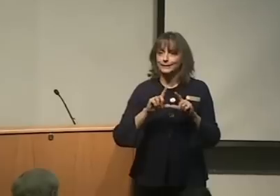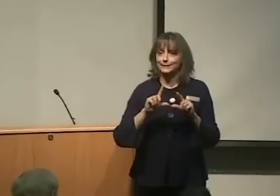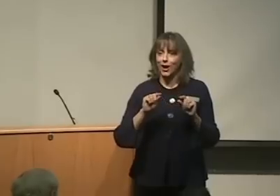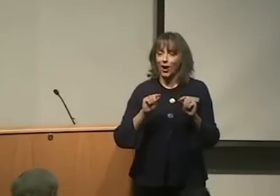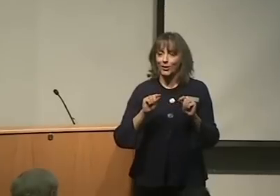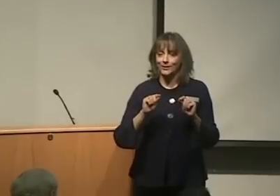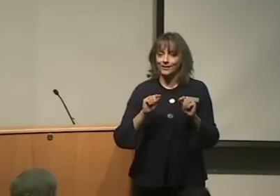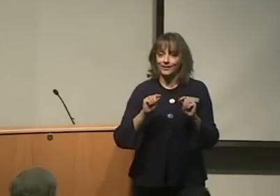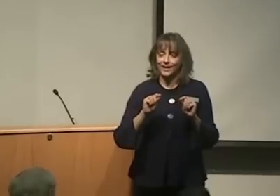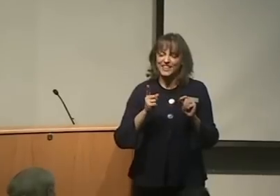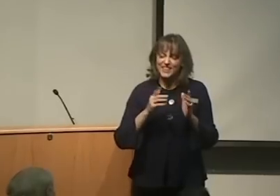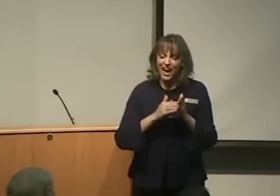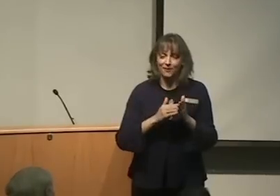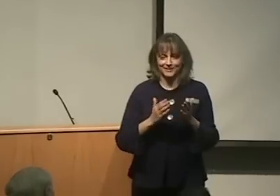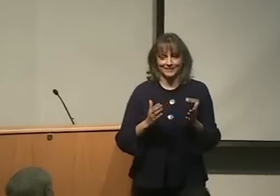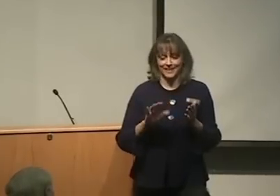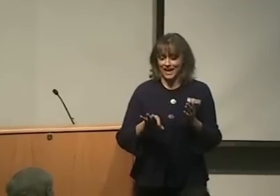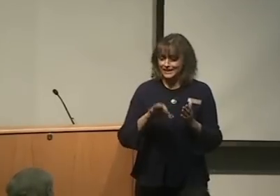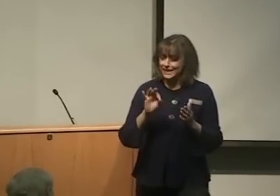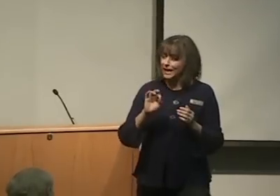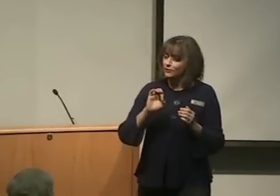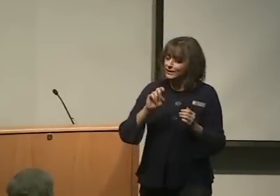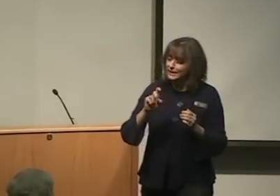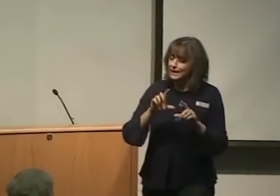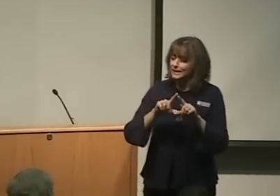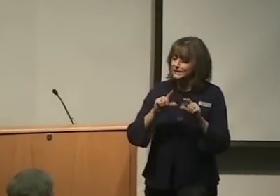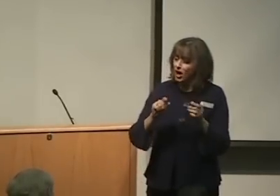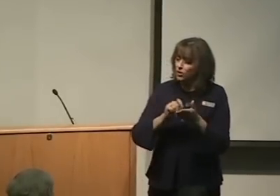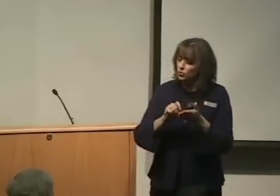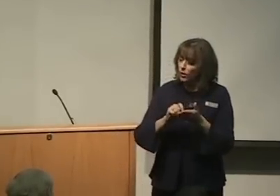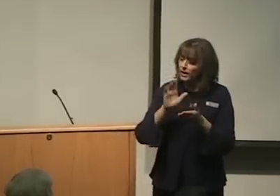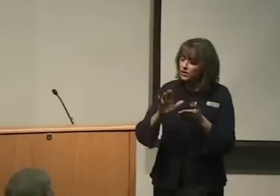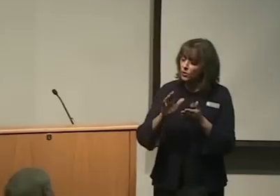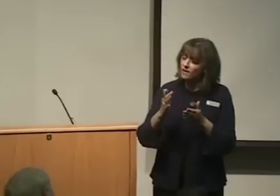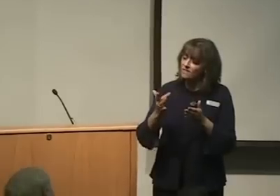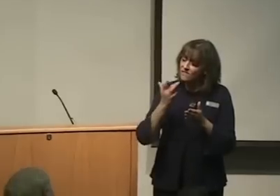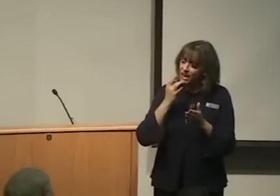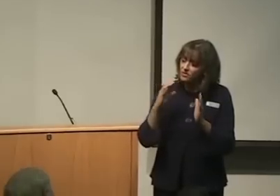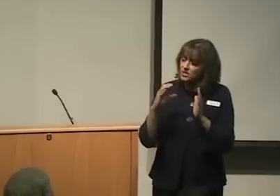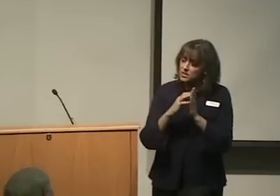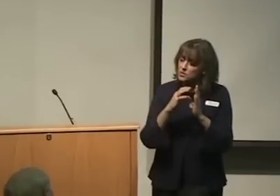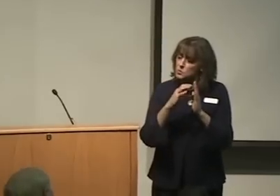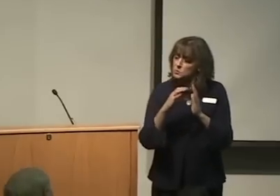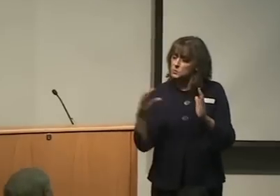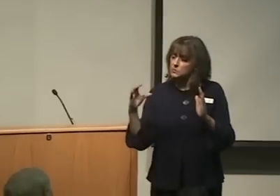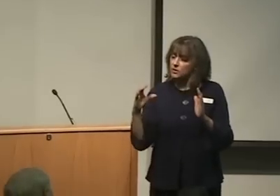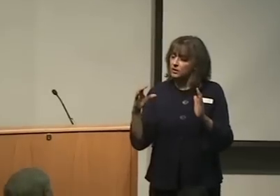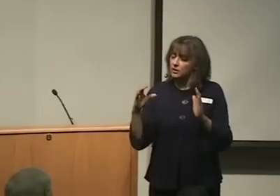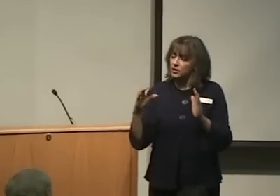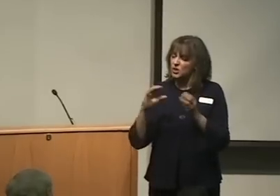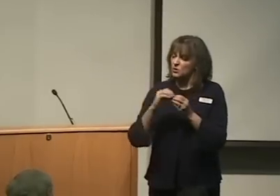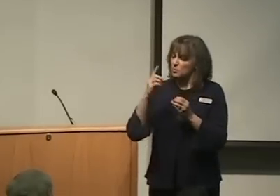So take out index card, write your favorite passage. Write your biggest complaint against Russo. Write something.